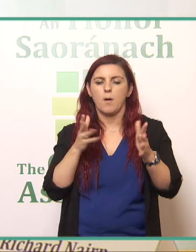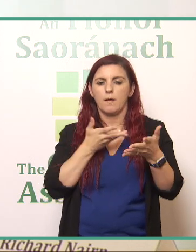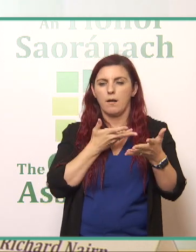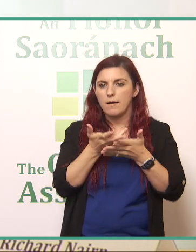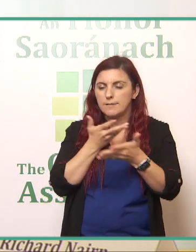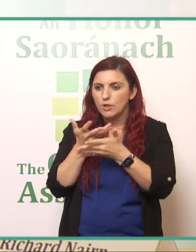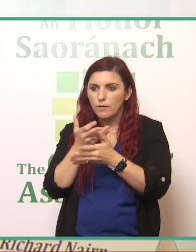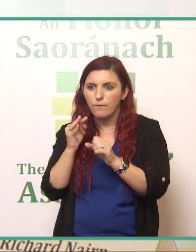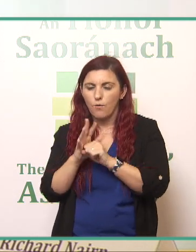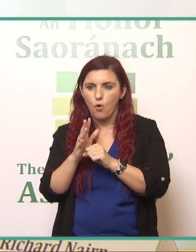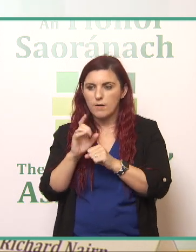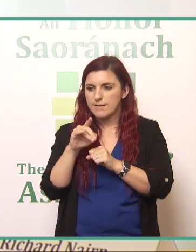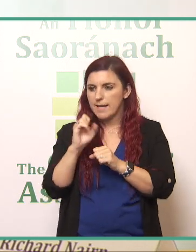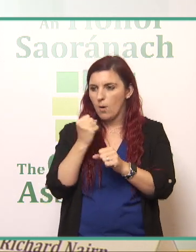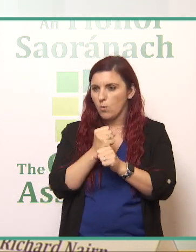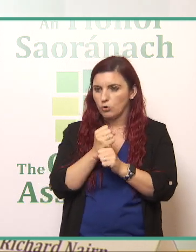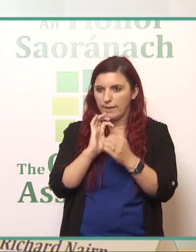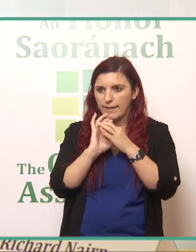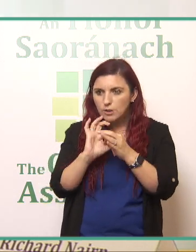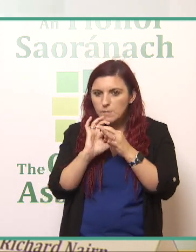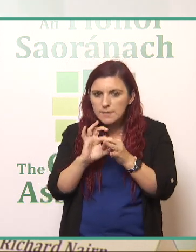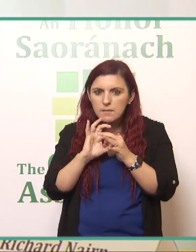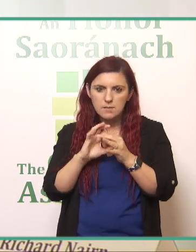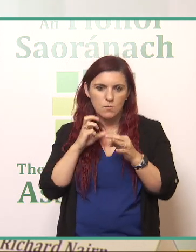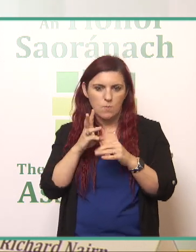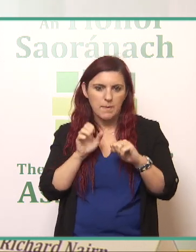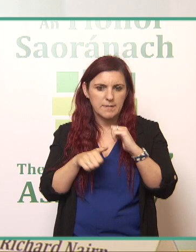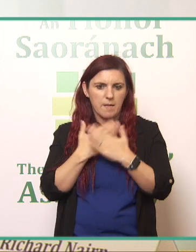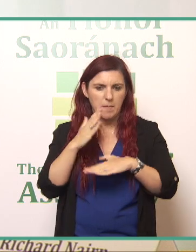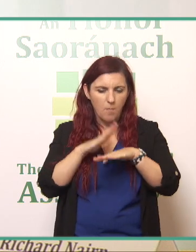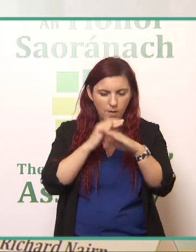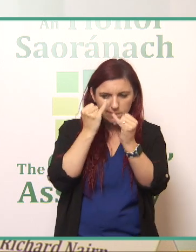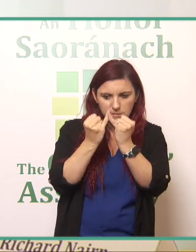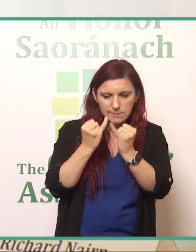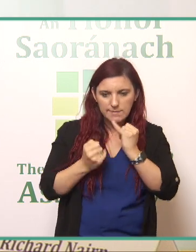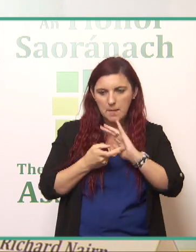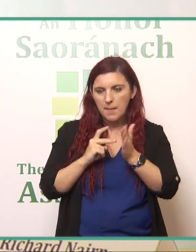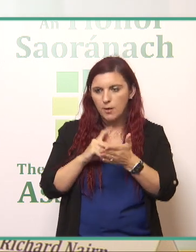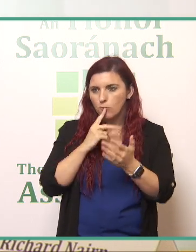you know, we will then be developing more detailed plans and going through more rounds of public consultation